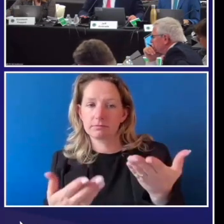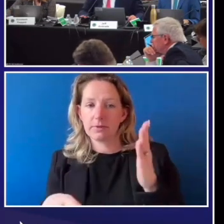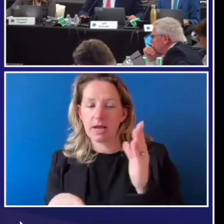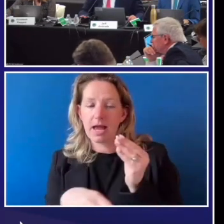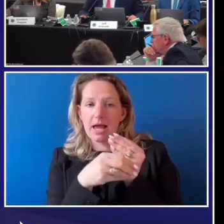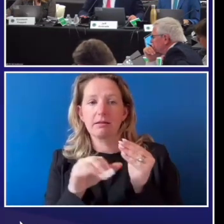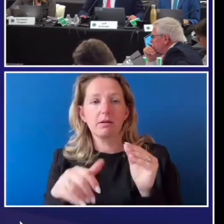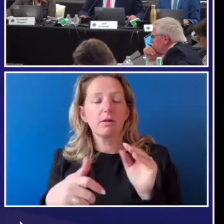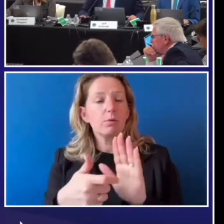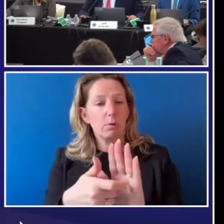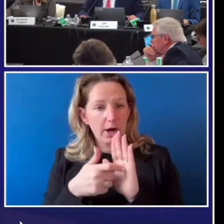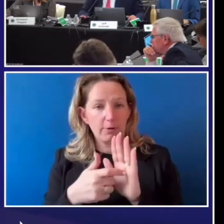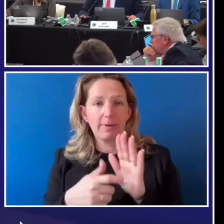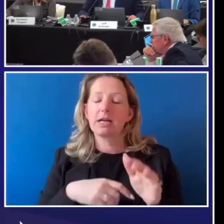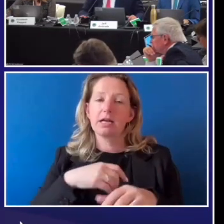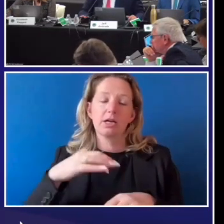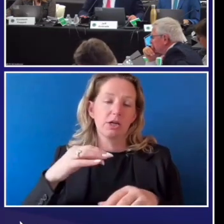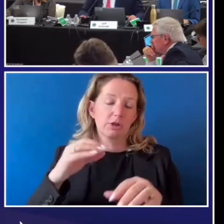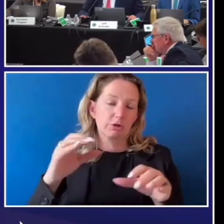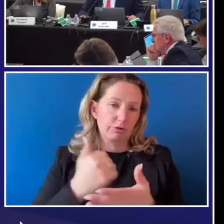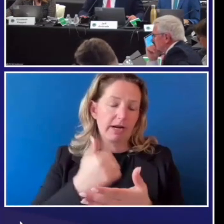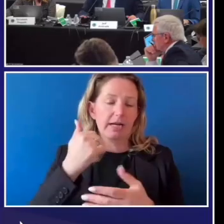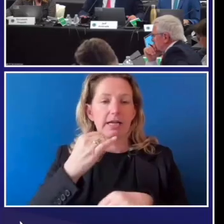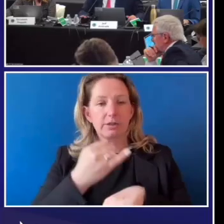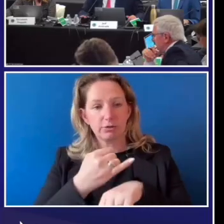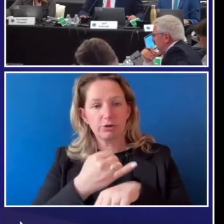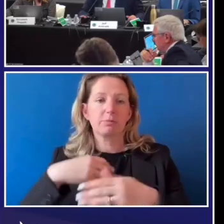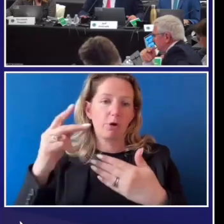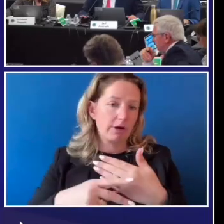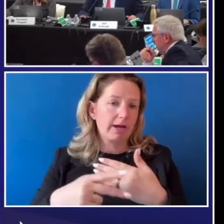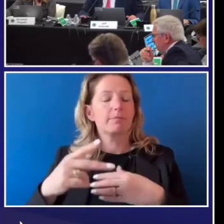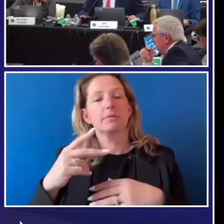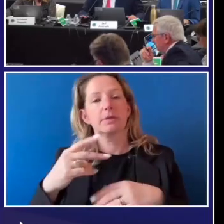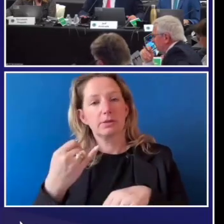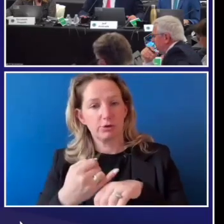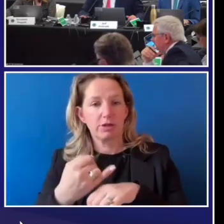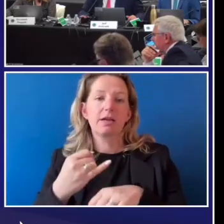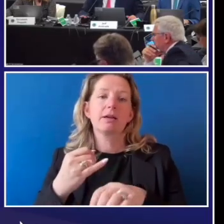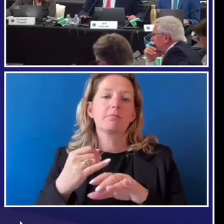credit agencies, institutions and programs are subject to federal and state antitrust laws, um,